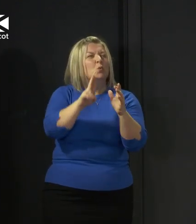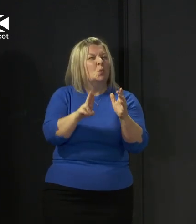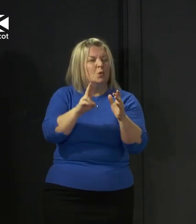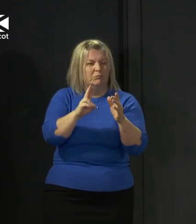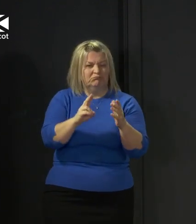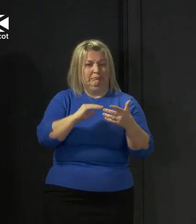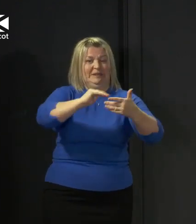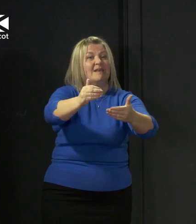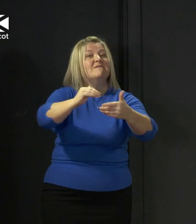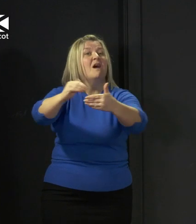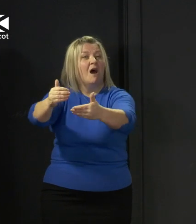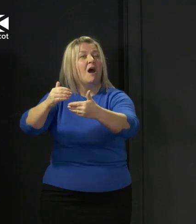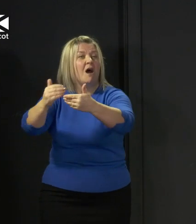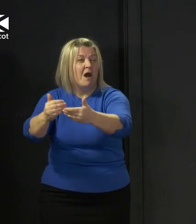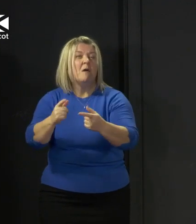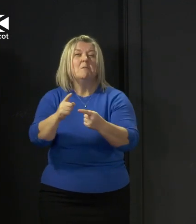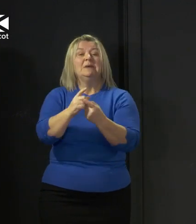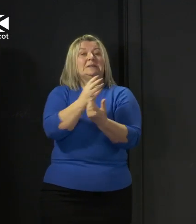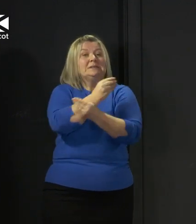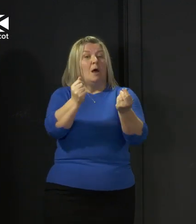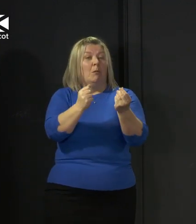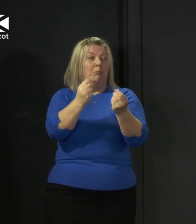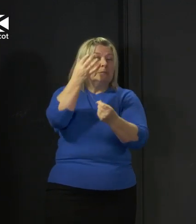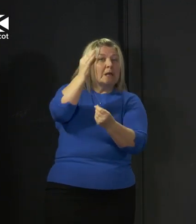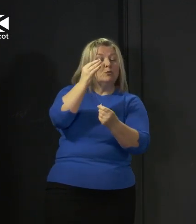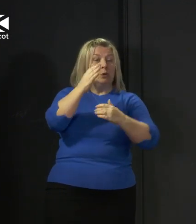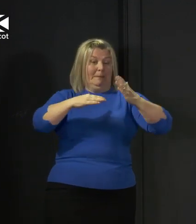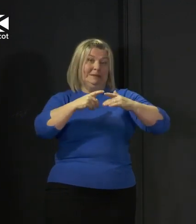years premises which are still open or through direct cash payments supermarket